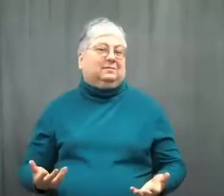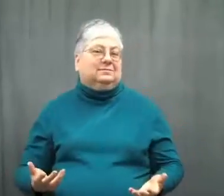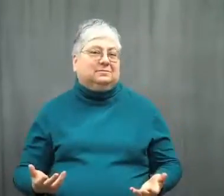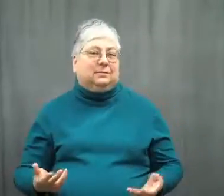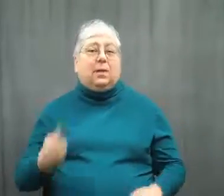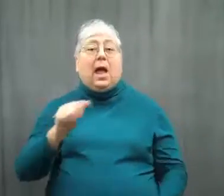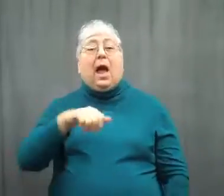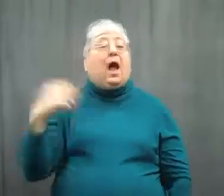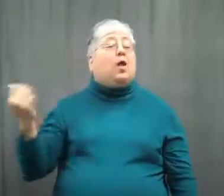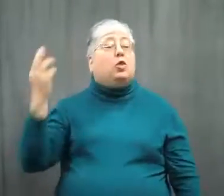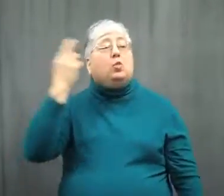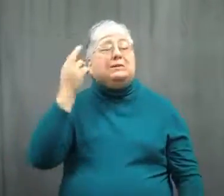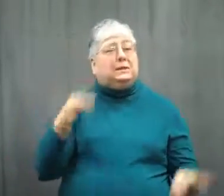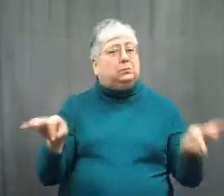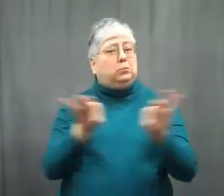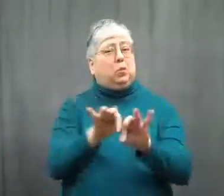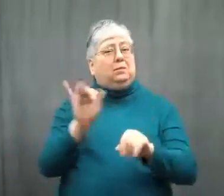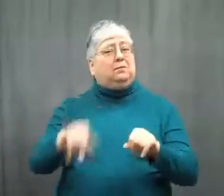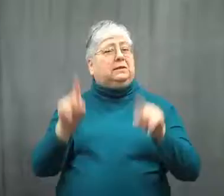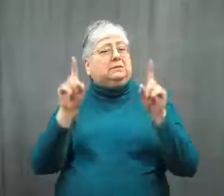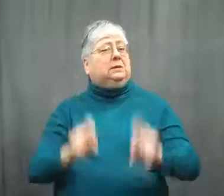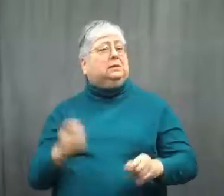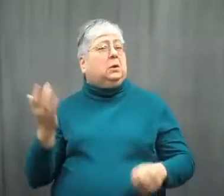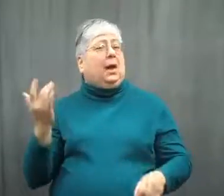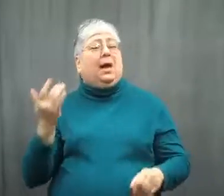There is another reason the test is valuable.